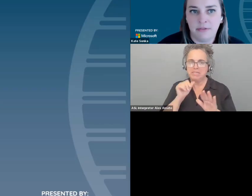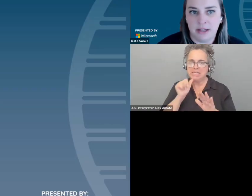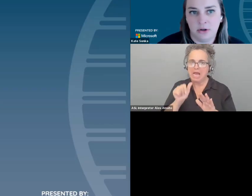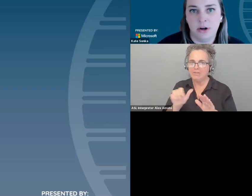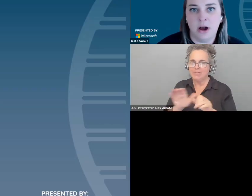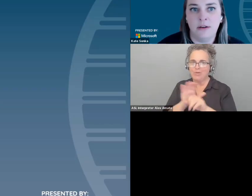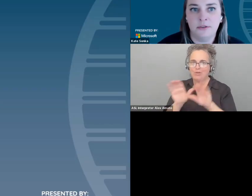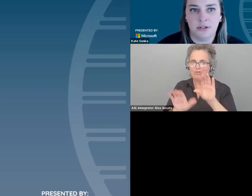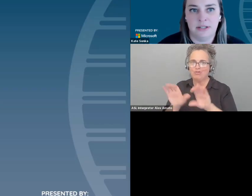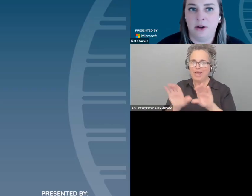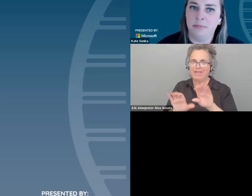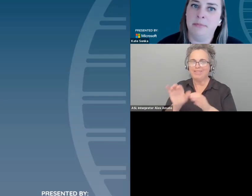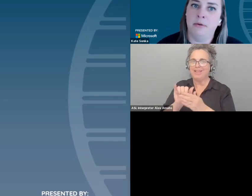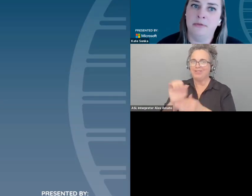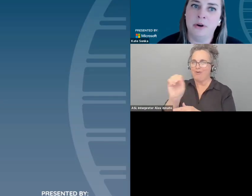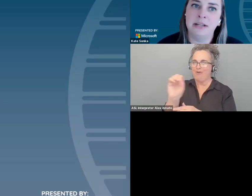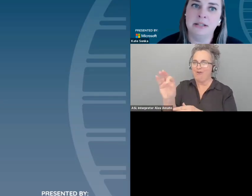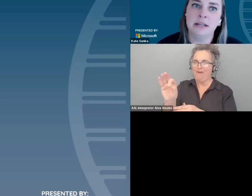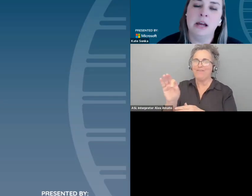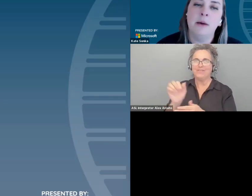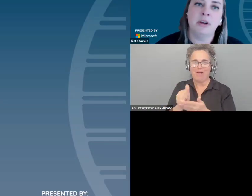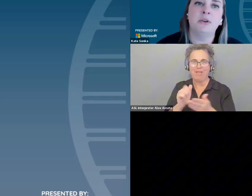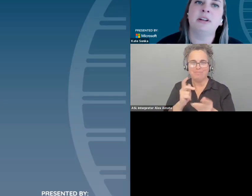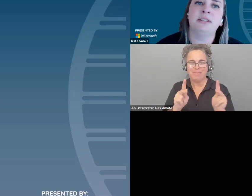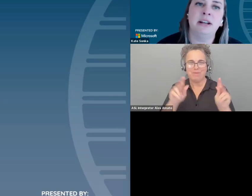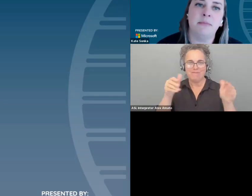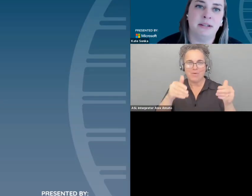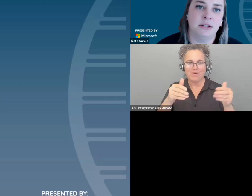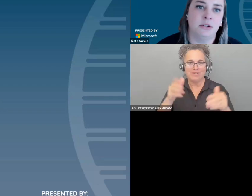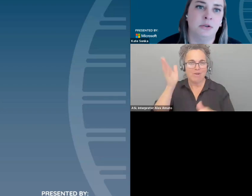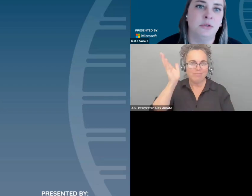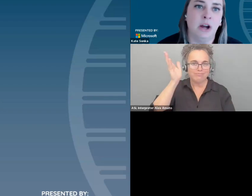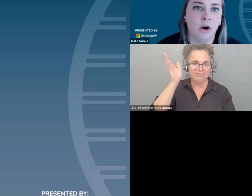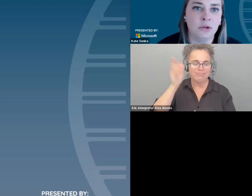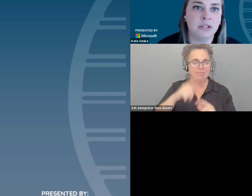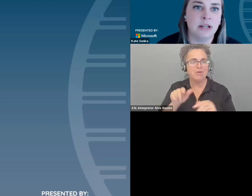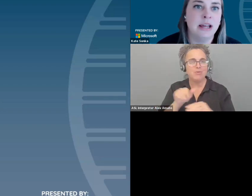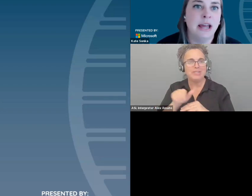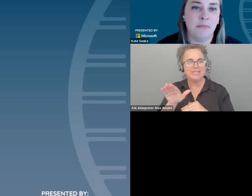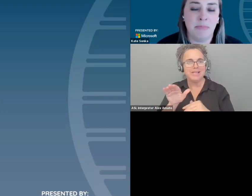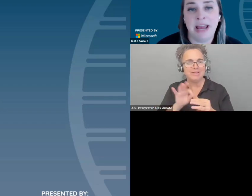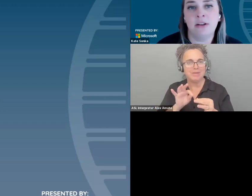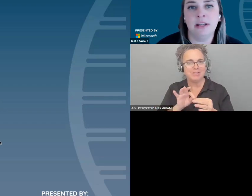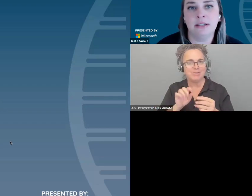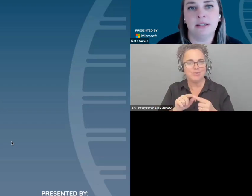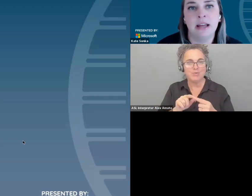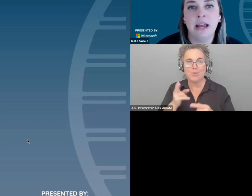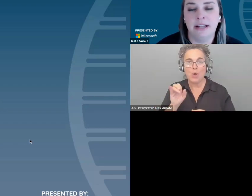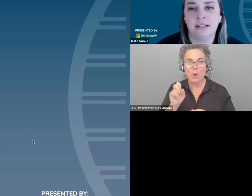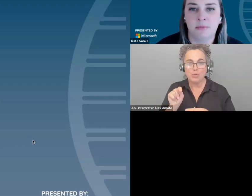We have that turned off just to help people focus. But you can send a message to the host and panelists